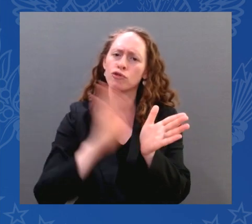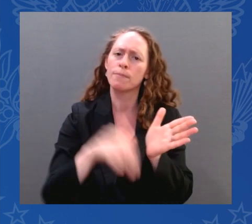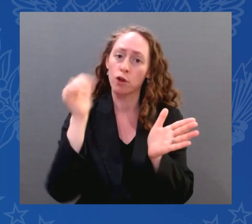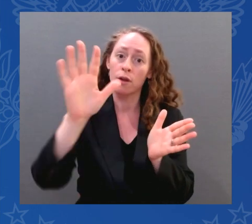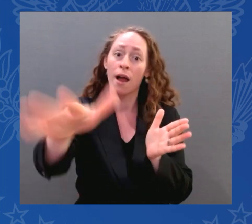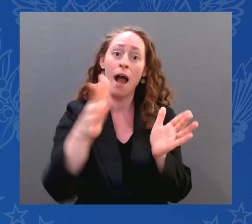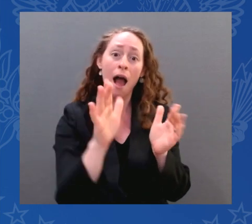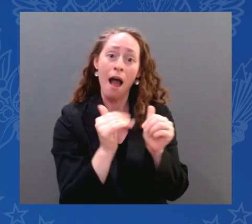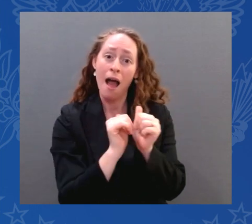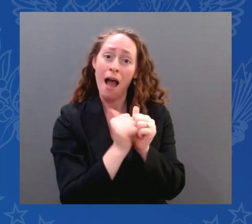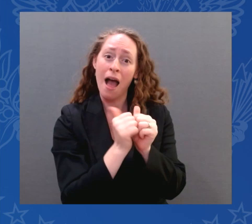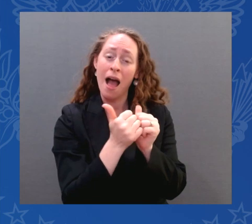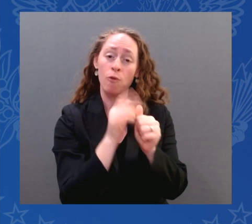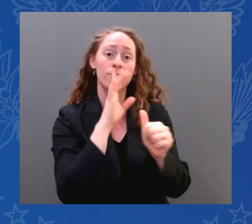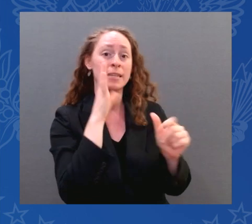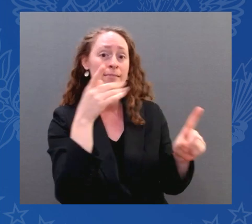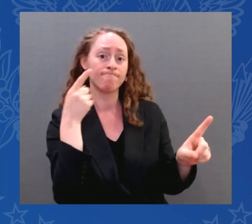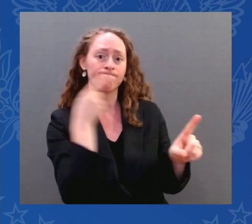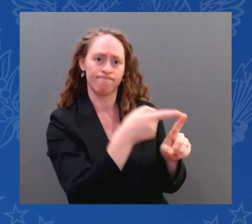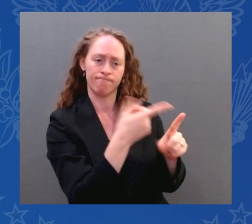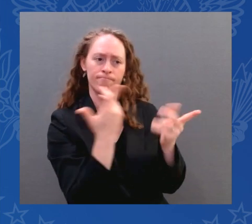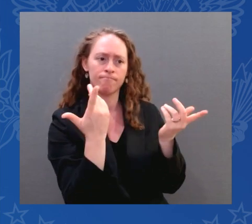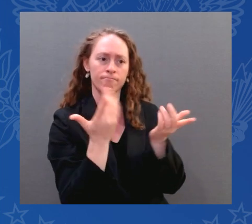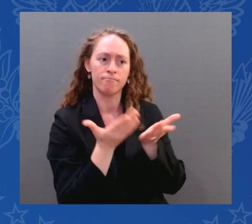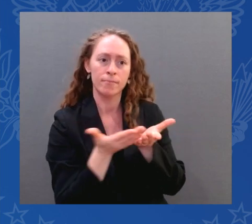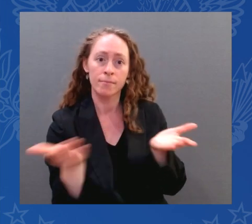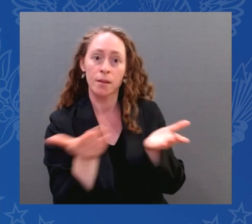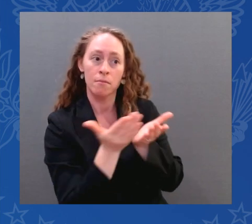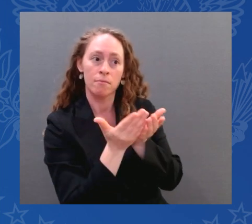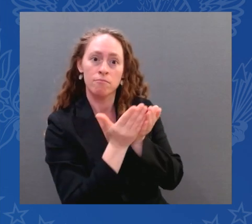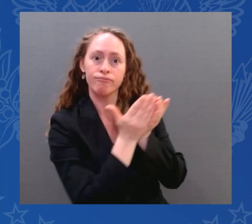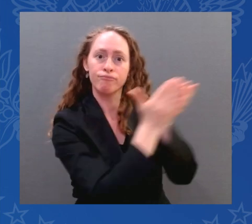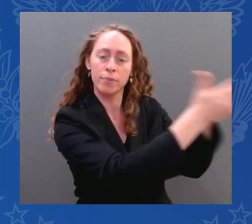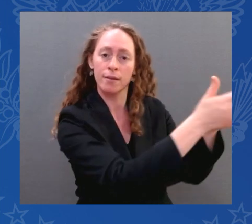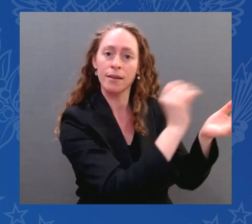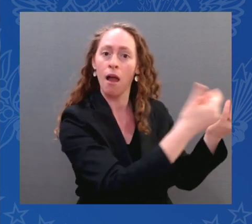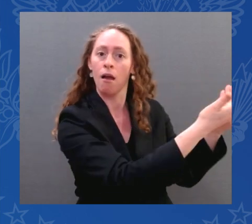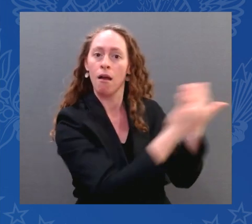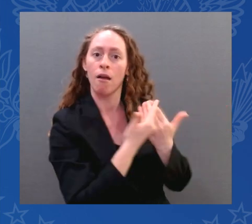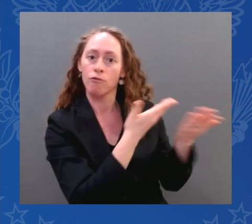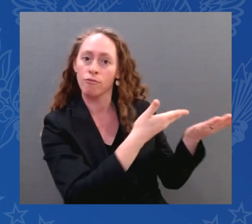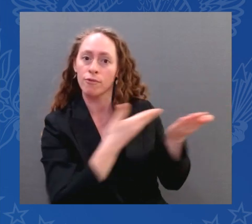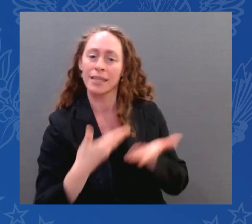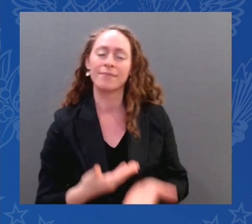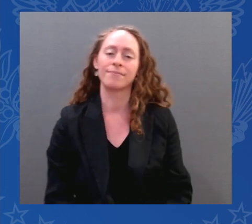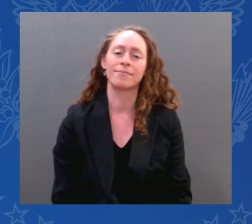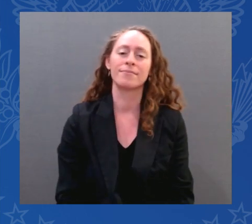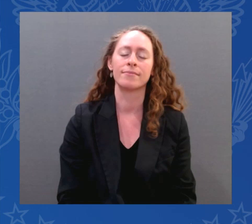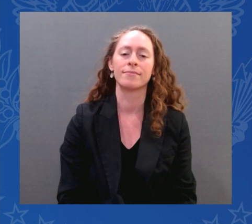that we've got that done on a bipartisan basis. And you did it quickly, folks. In just a few minutes,